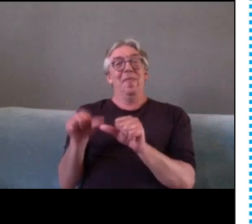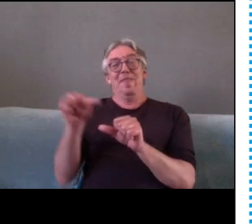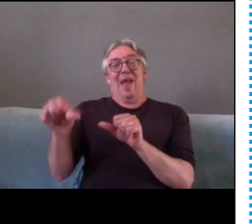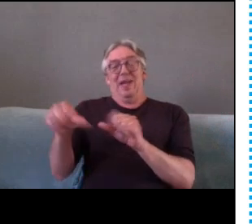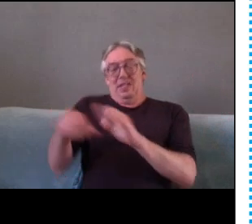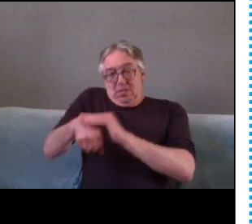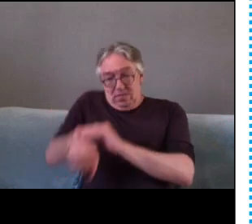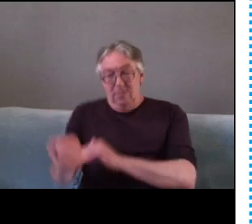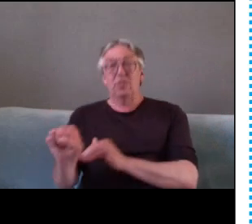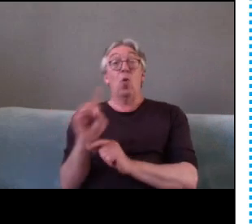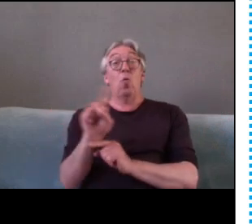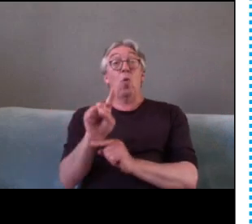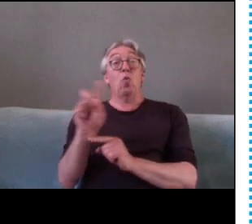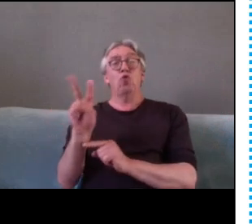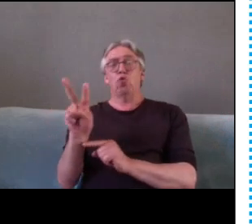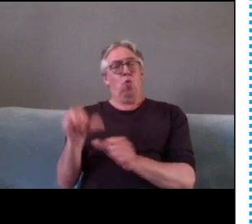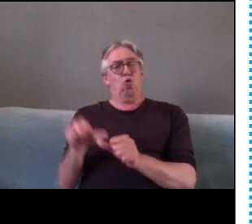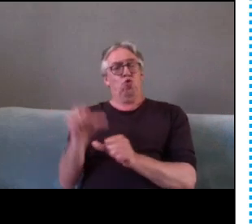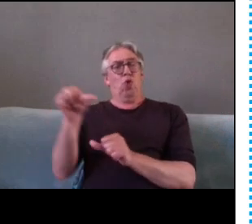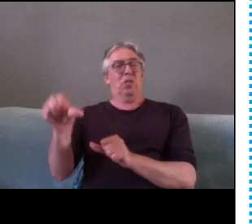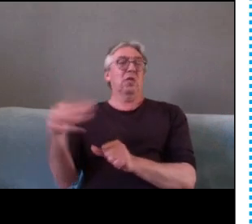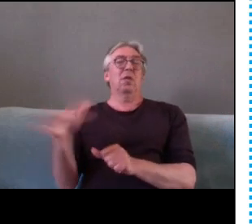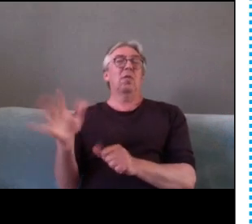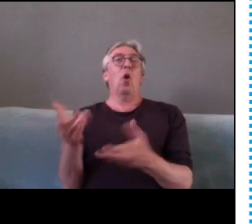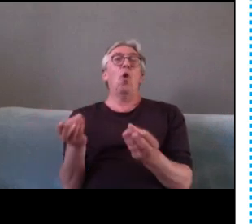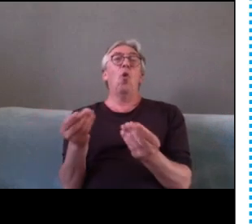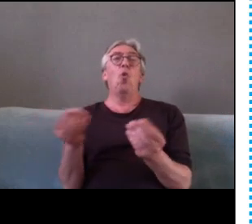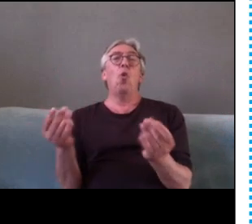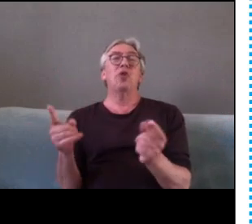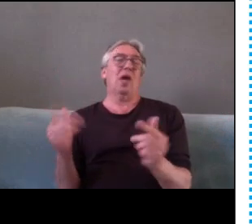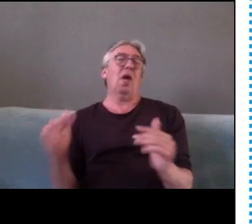that enables high quality accessible emergency communication